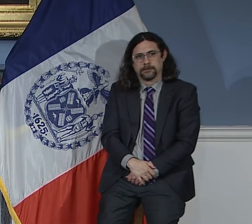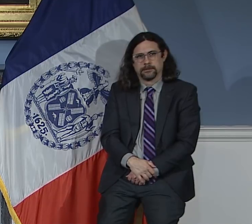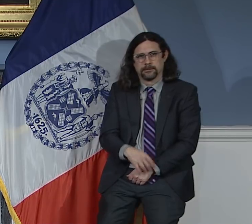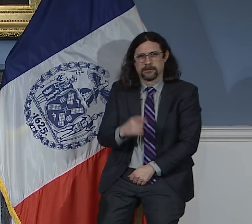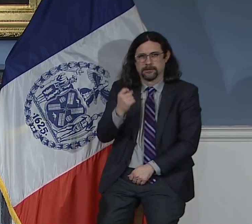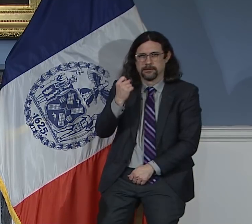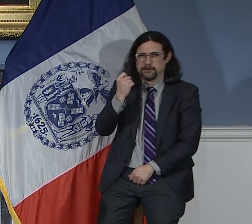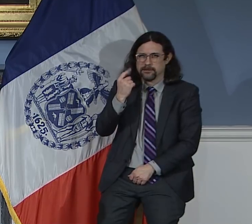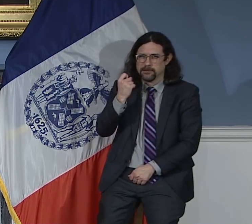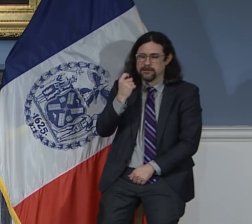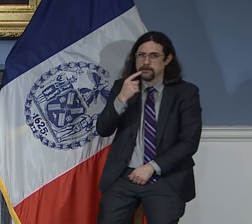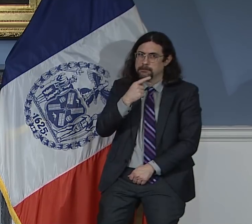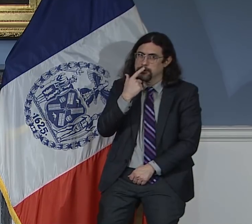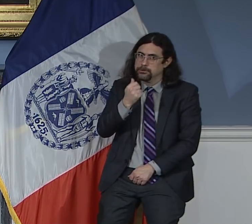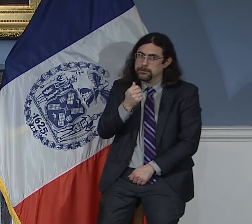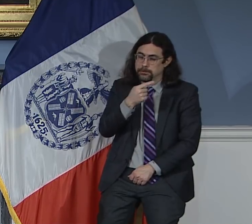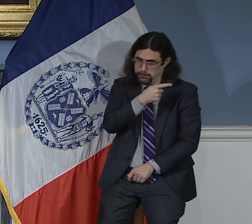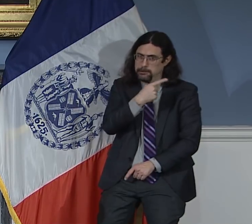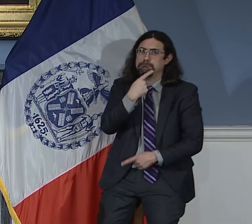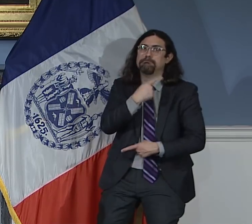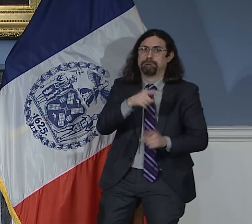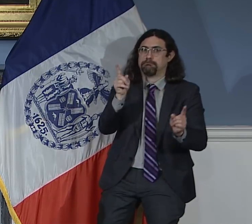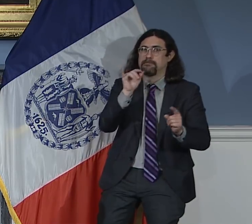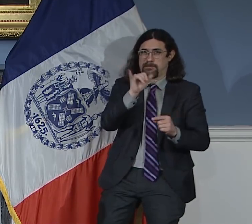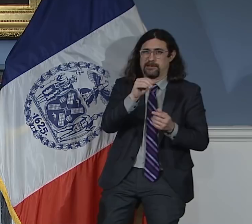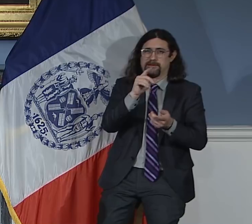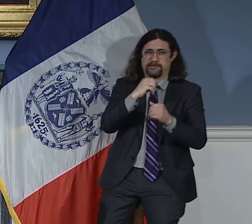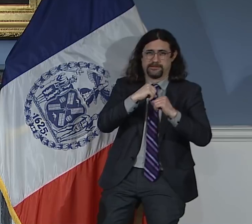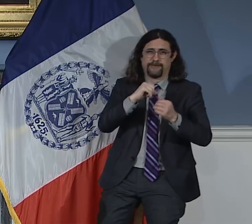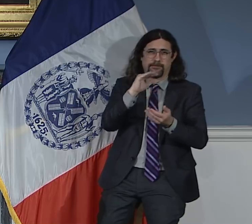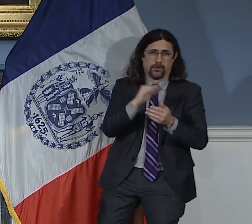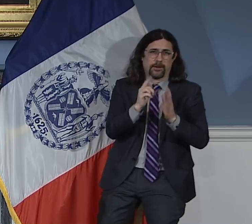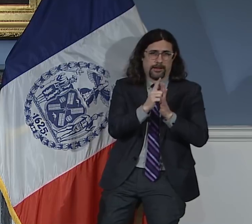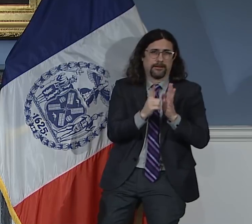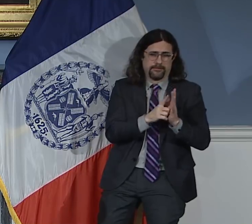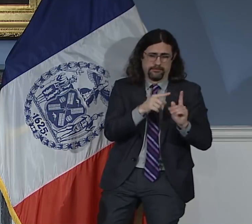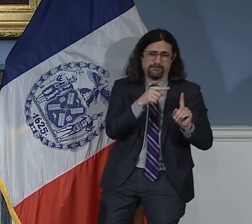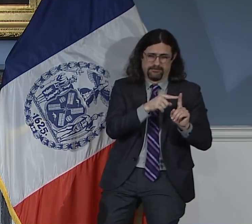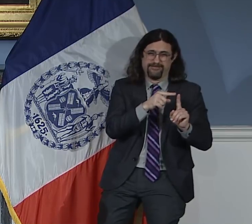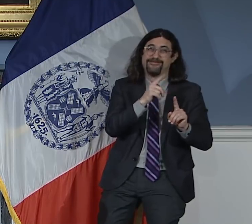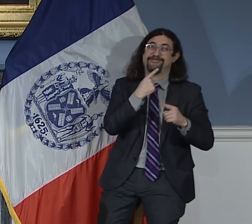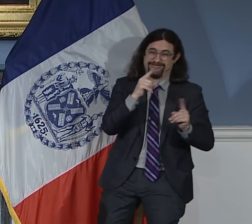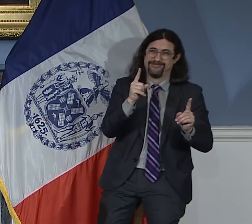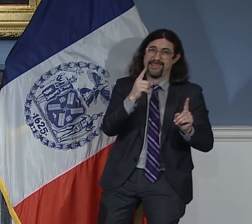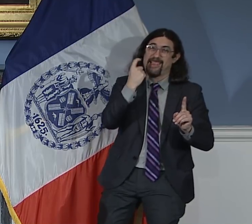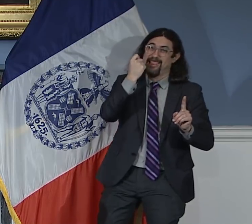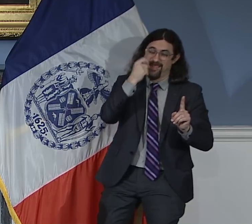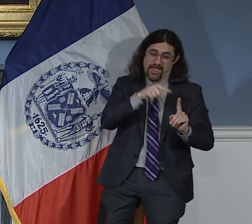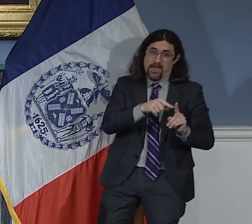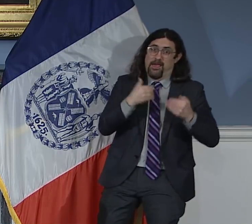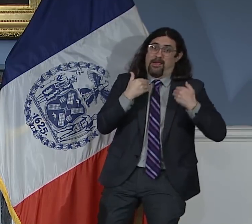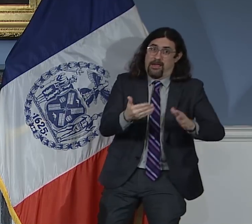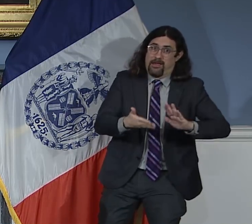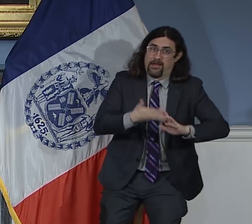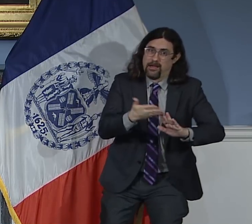USMT HCANGE IMMEDIATELY. FLEW THE DEFENSE